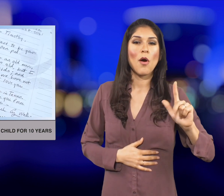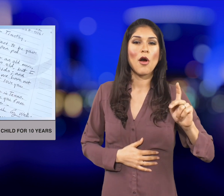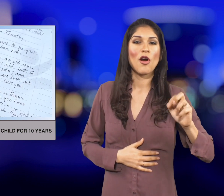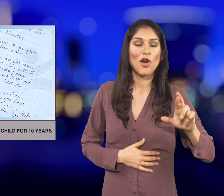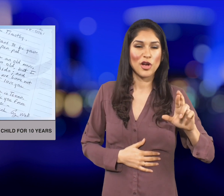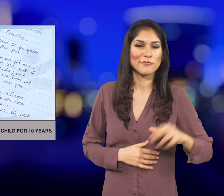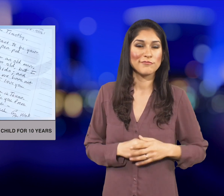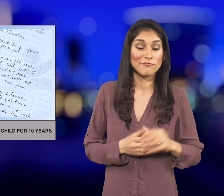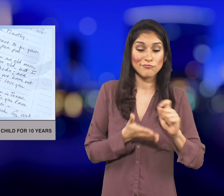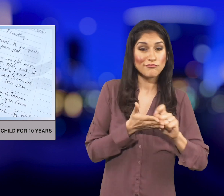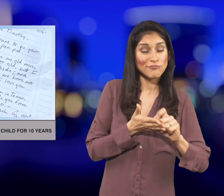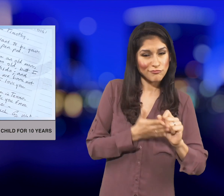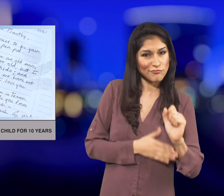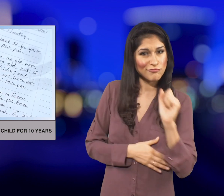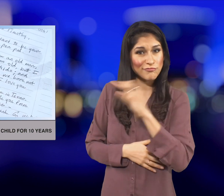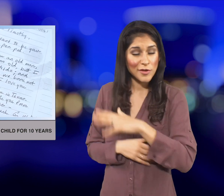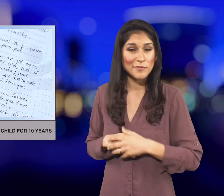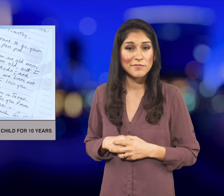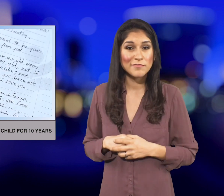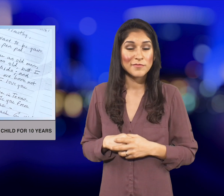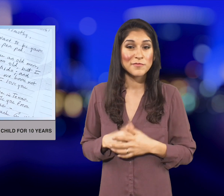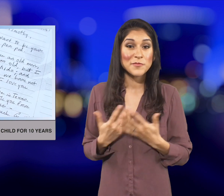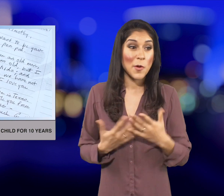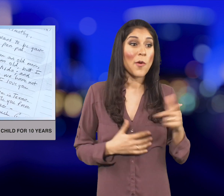Walker" when he wrote letters to the boy.